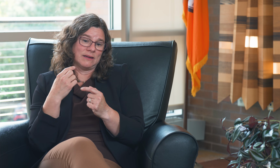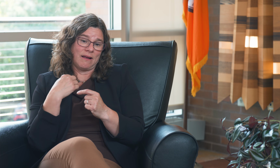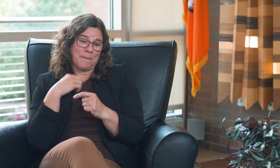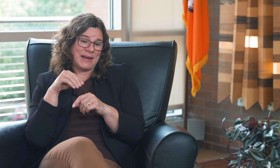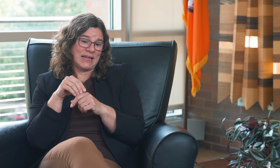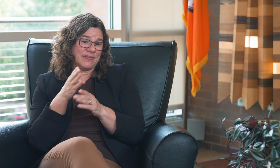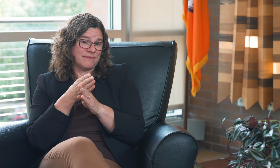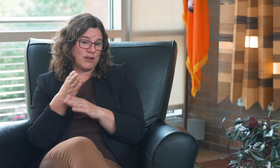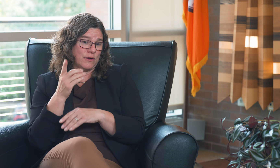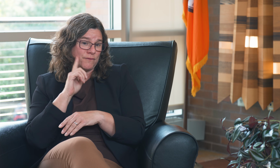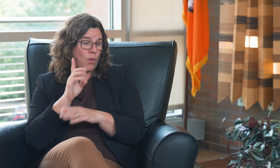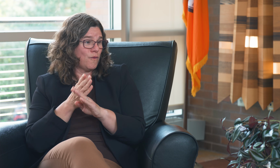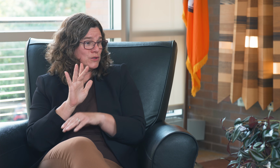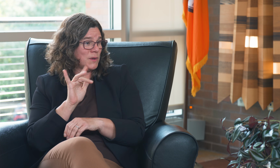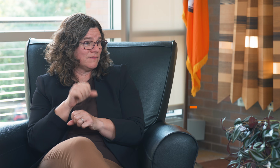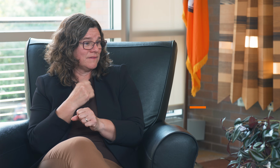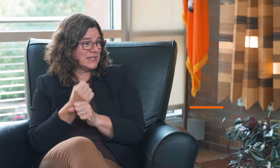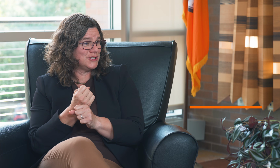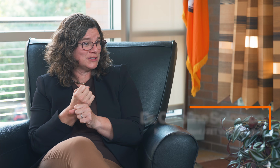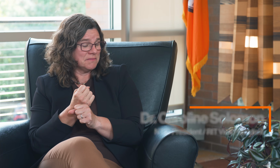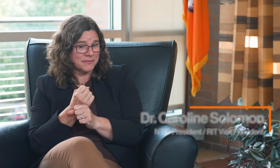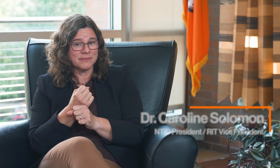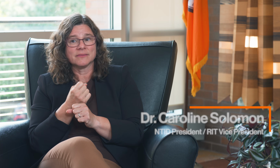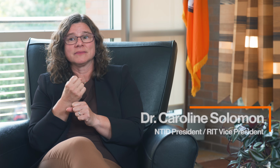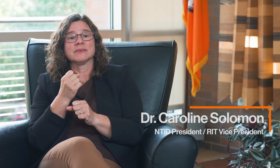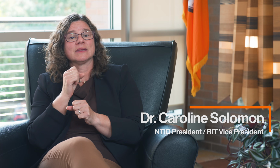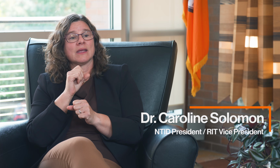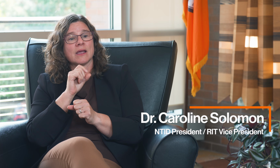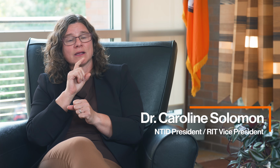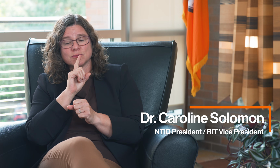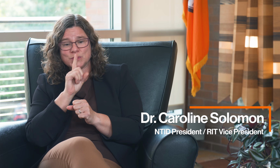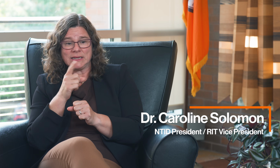Really, I've been in the field for over 25 years now.